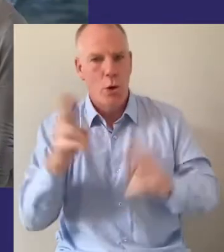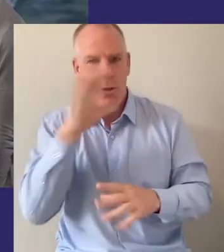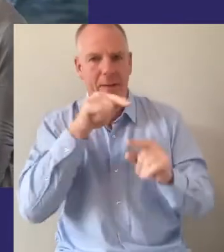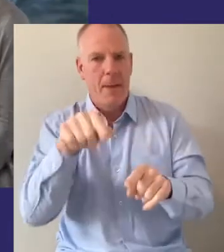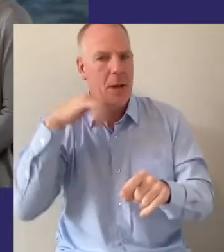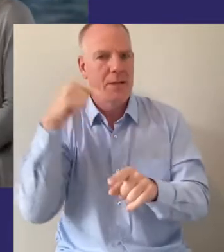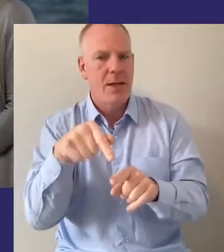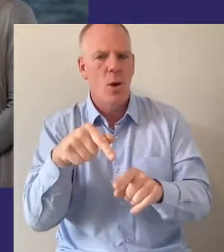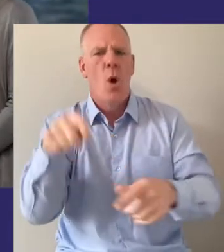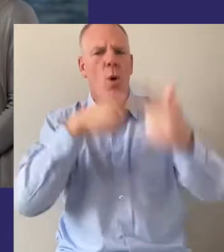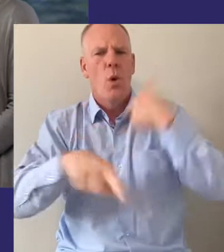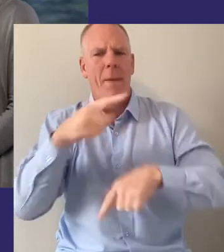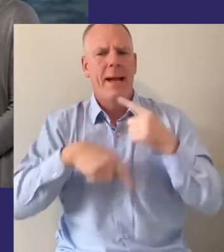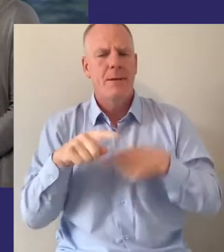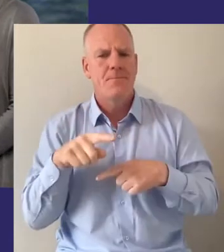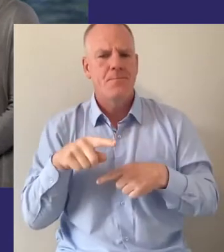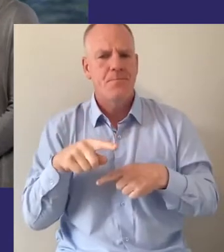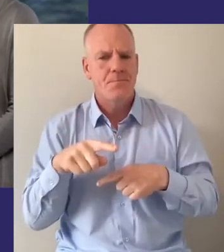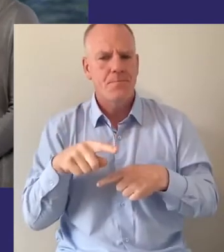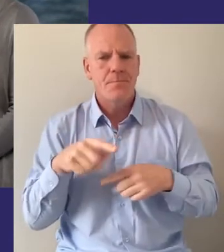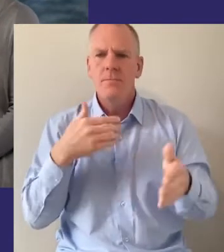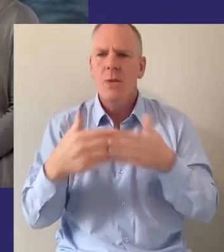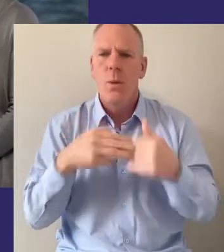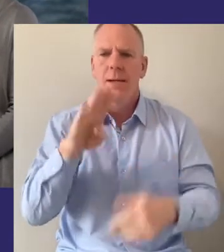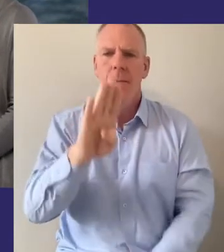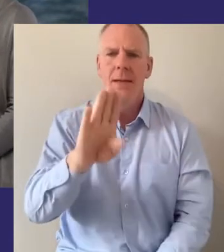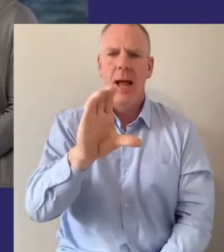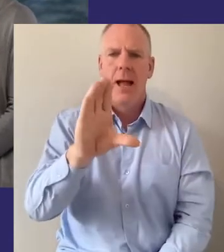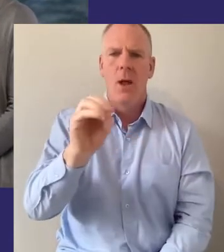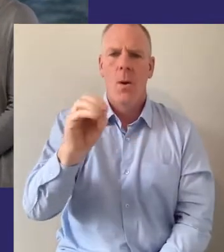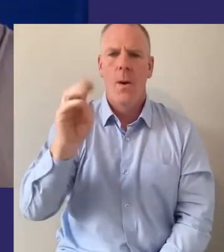Okay, so going back to another one, what is a bloom, what is an algae bloom?